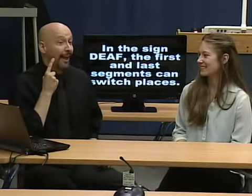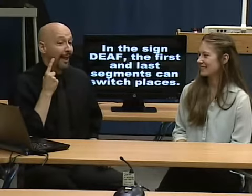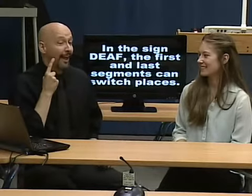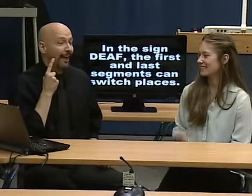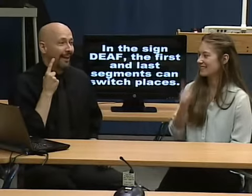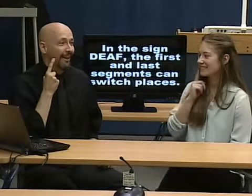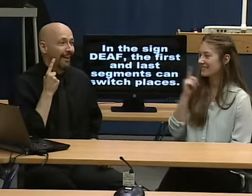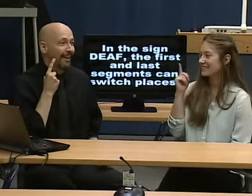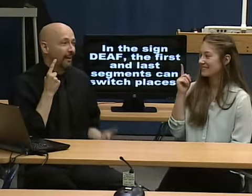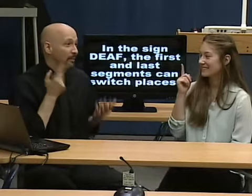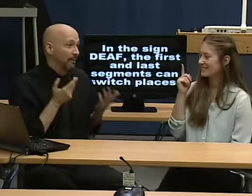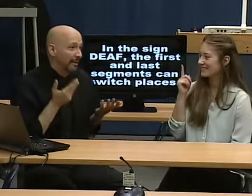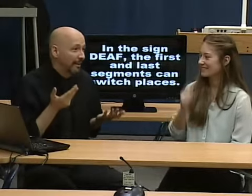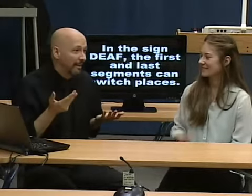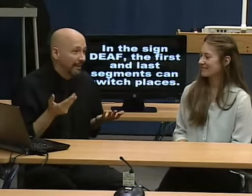Or finger to chin and starting to move, maybe?